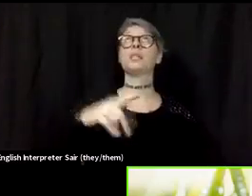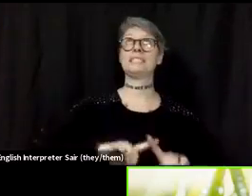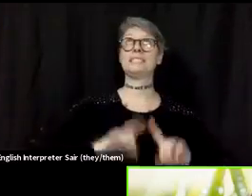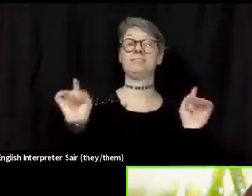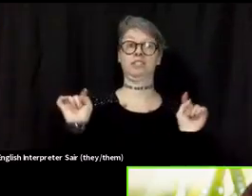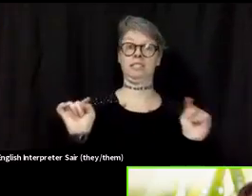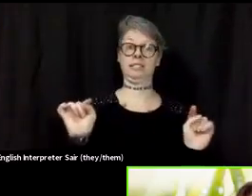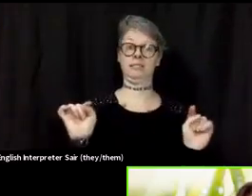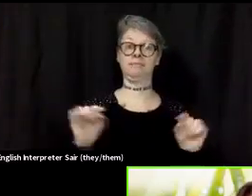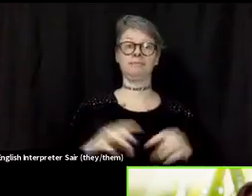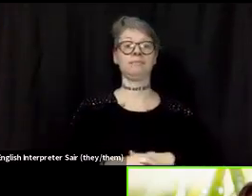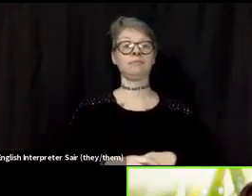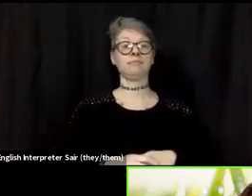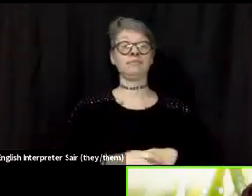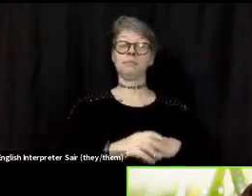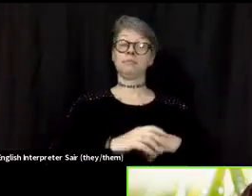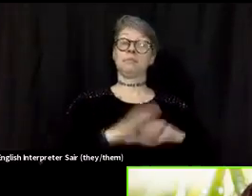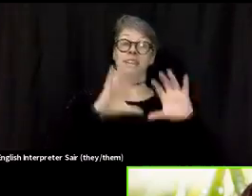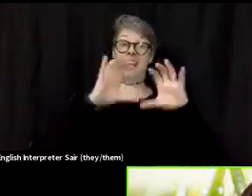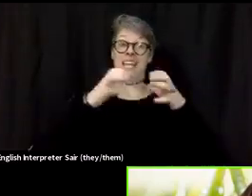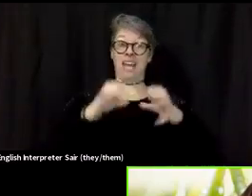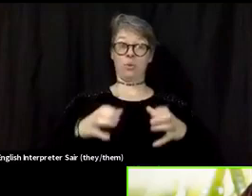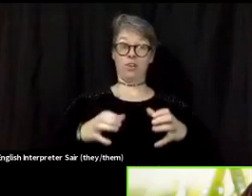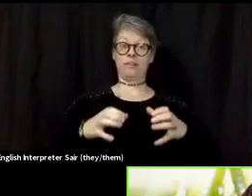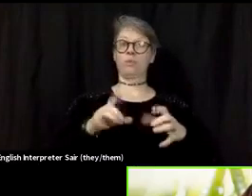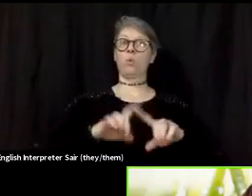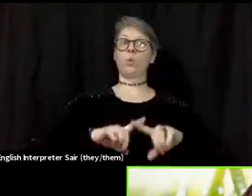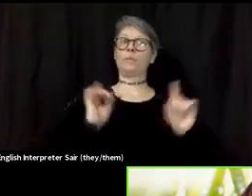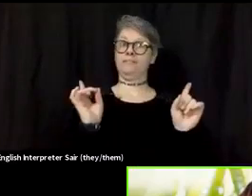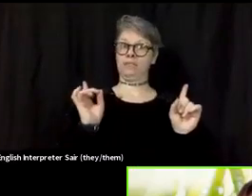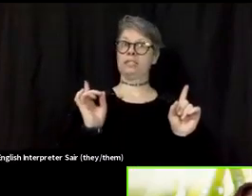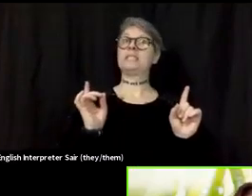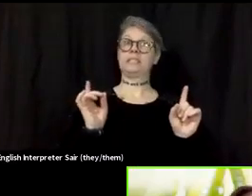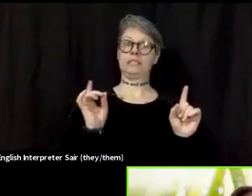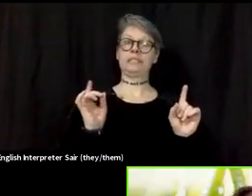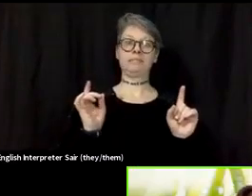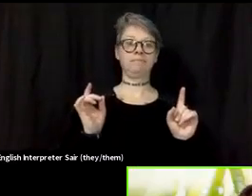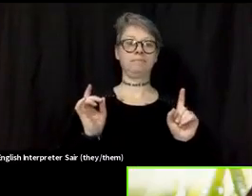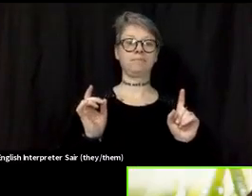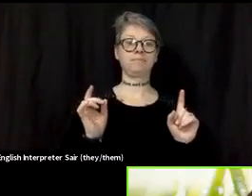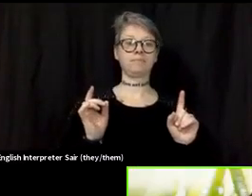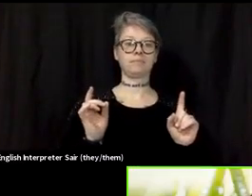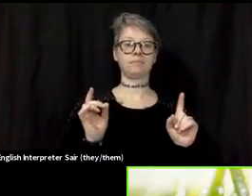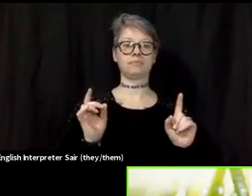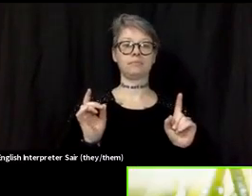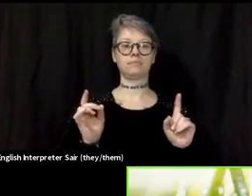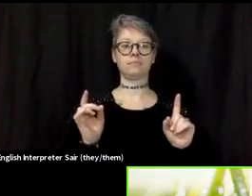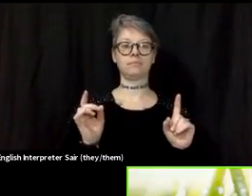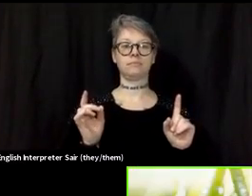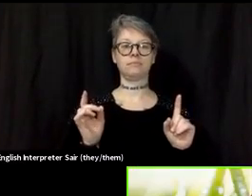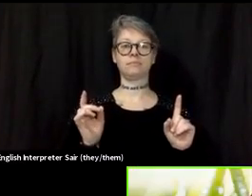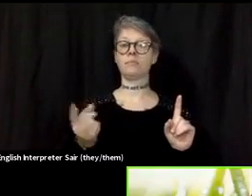disabilities. The categories are different The categories are different.